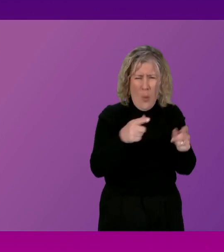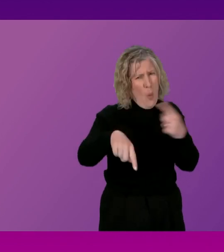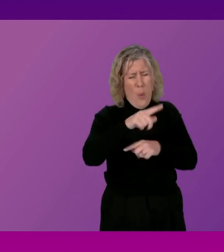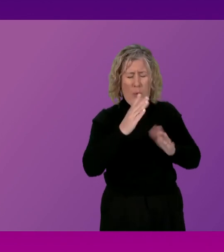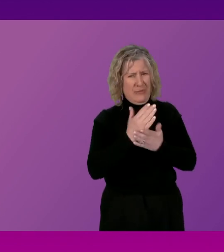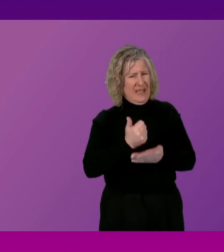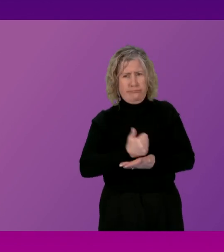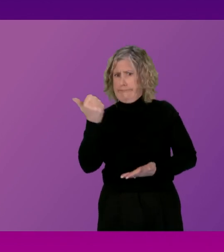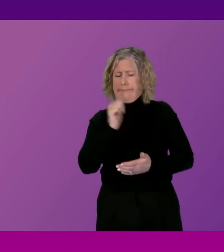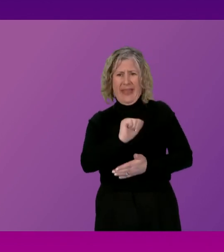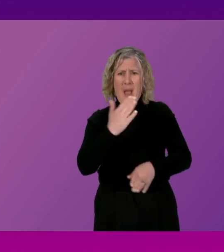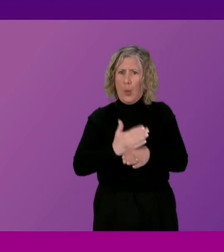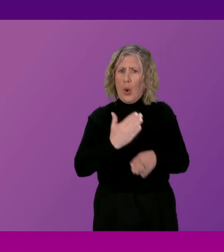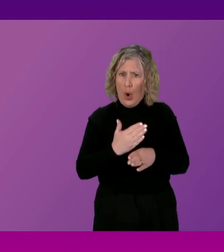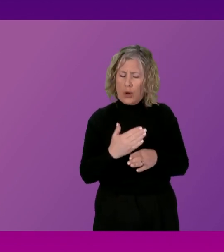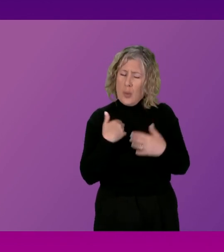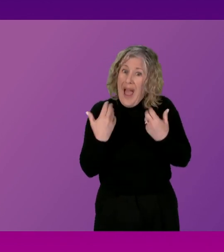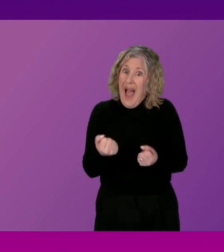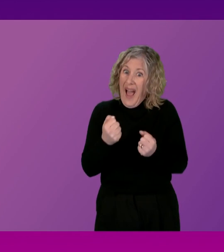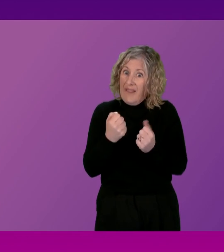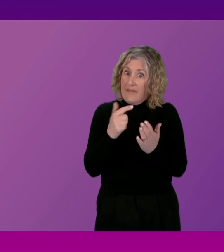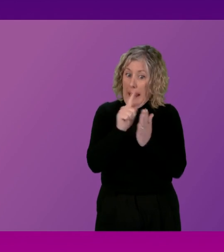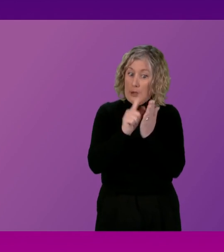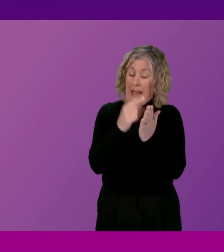We have introduced legislation, and a number of applications are in for control zones,